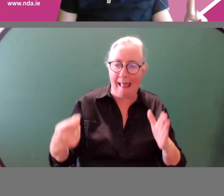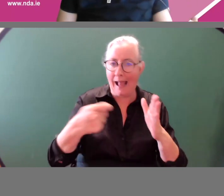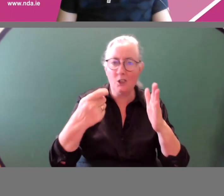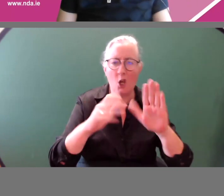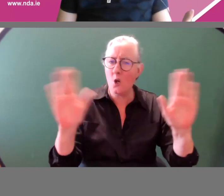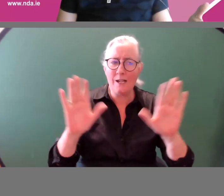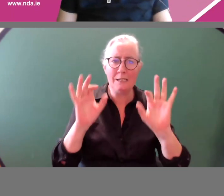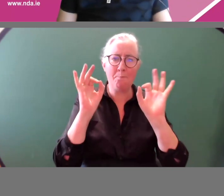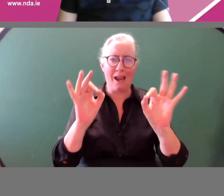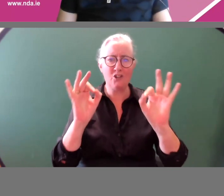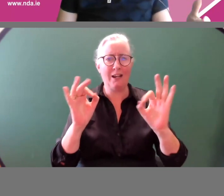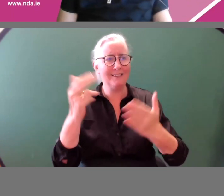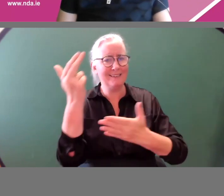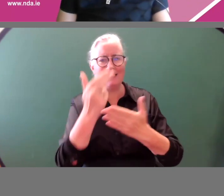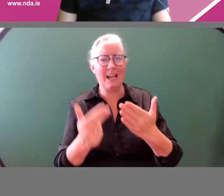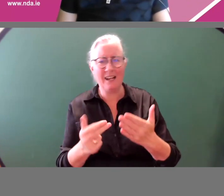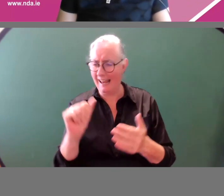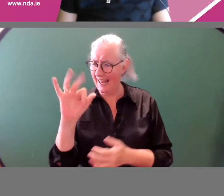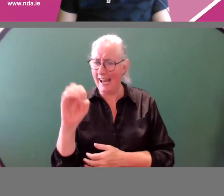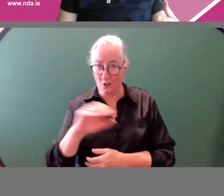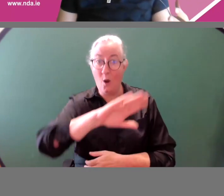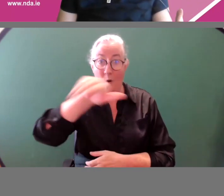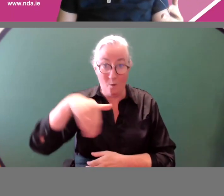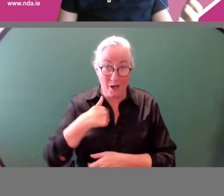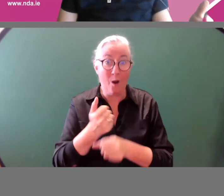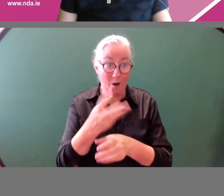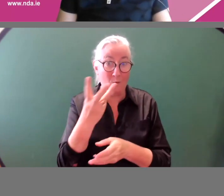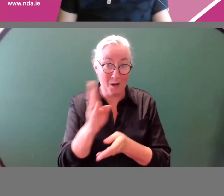There is nothing special about aging, all of us are going to age, this is designing for ordinary